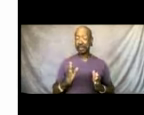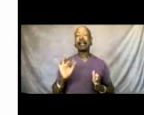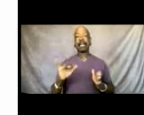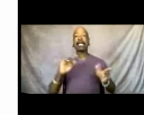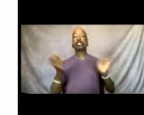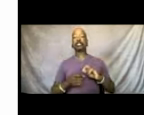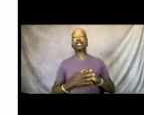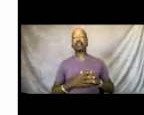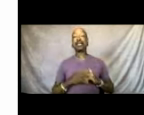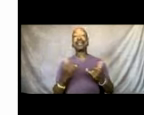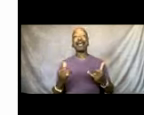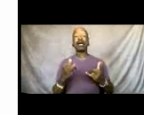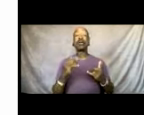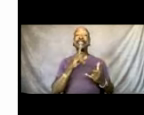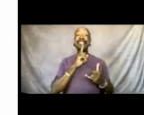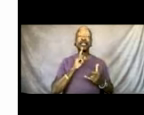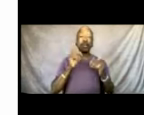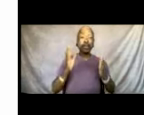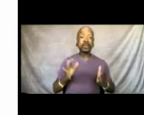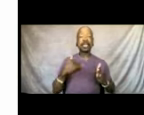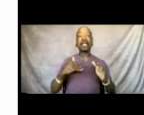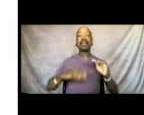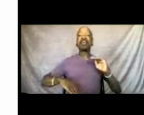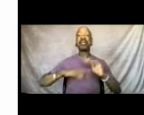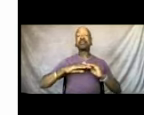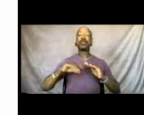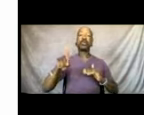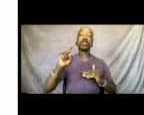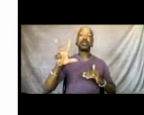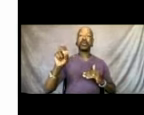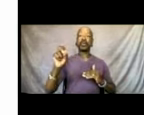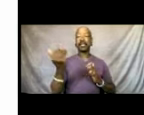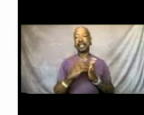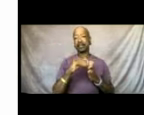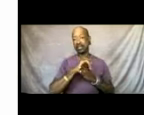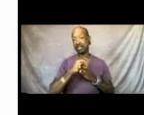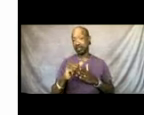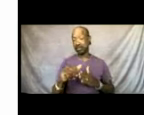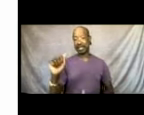same. The change is instead of the limit being $2,000 for